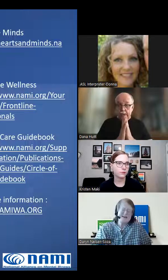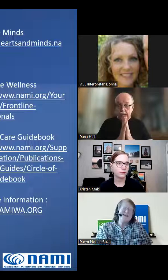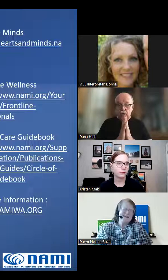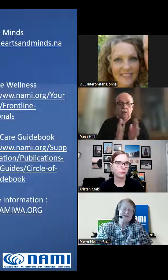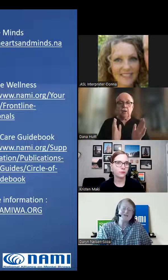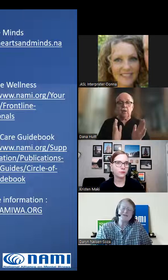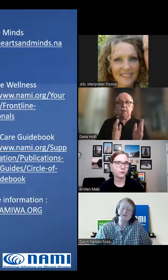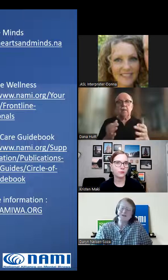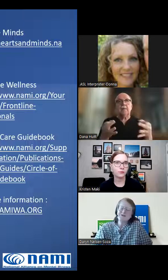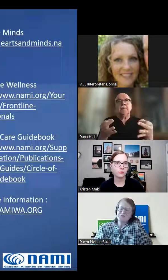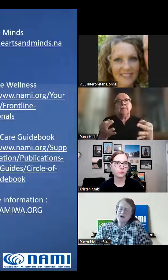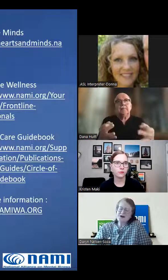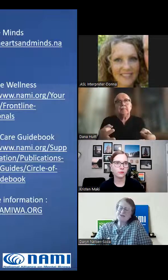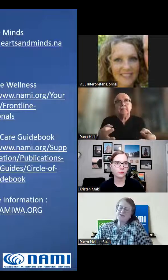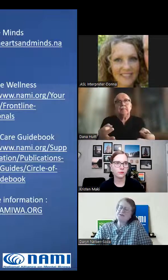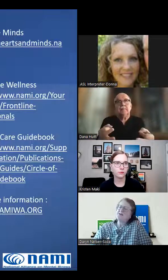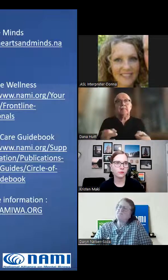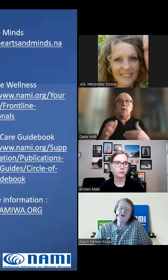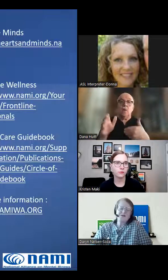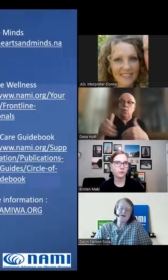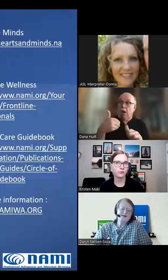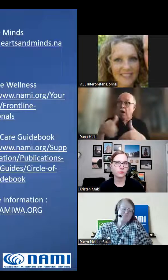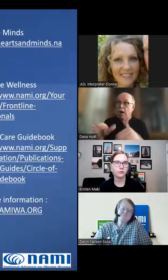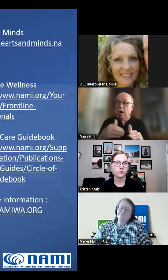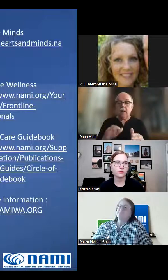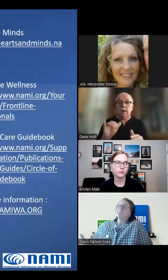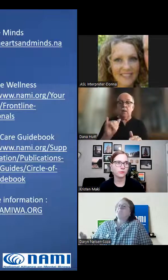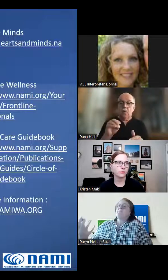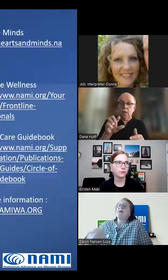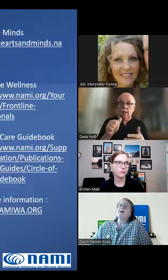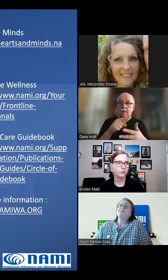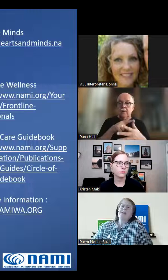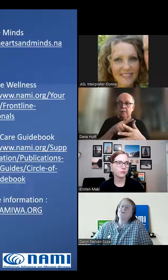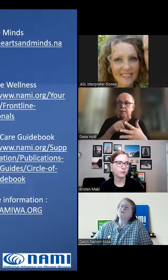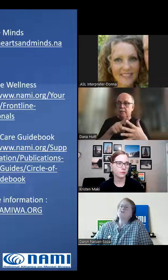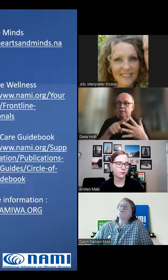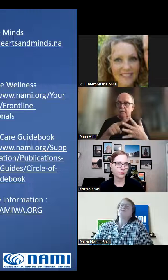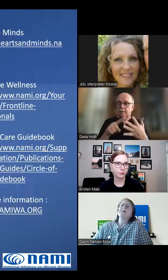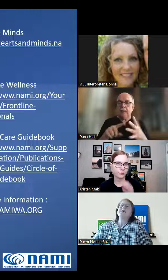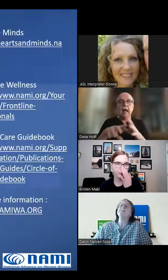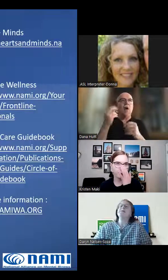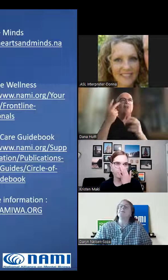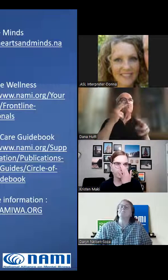support family caregivers. Next slide, please.